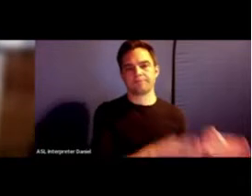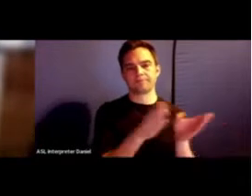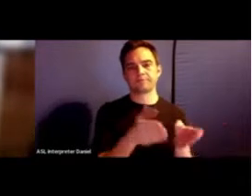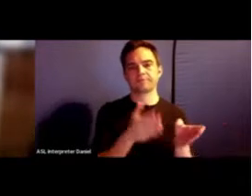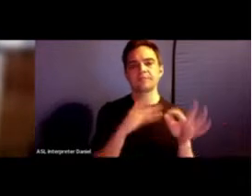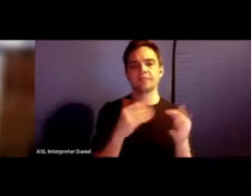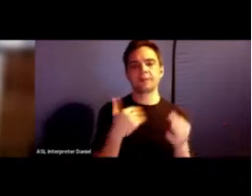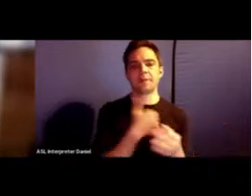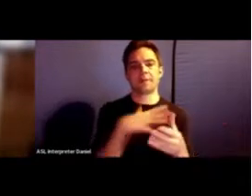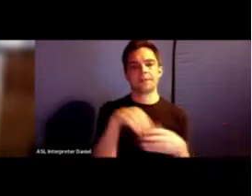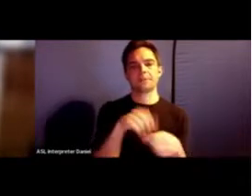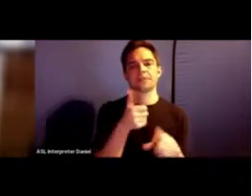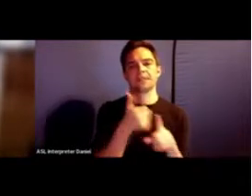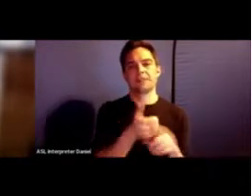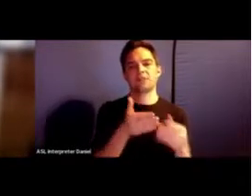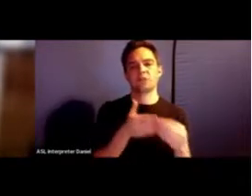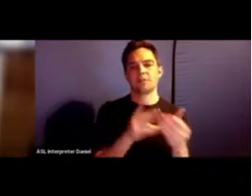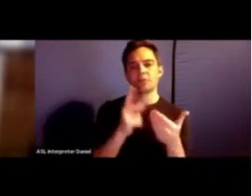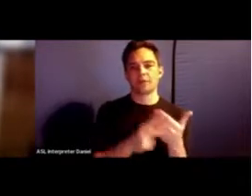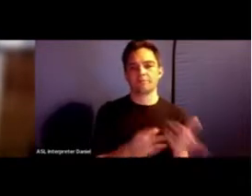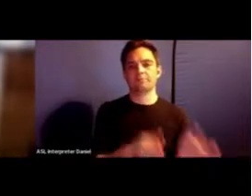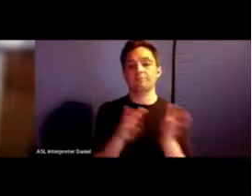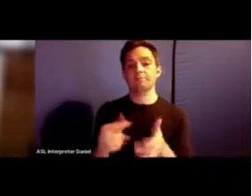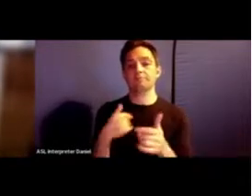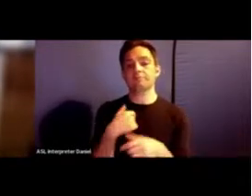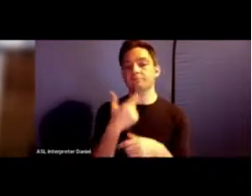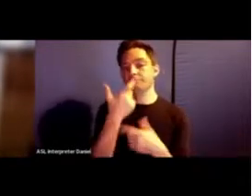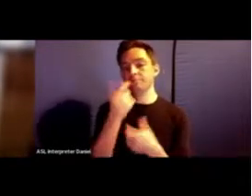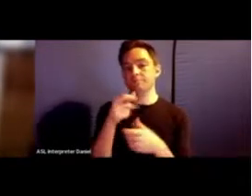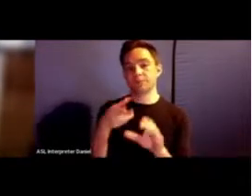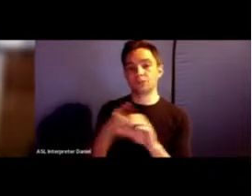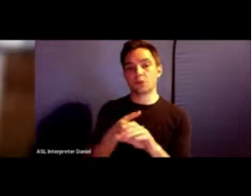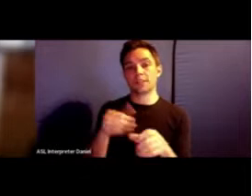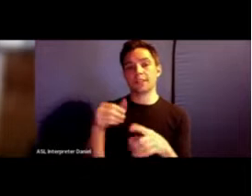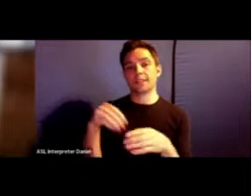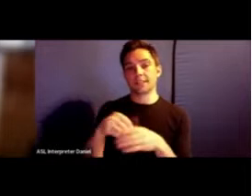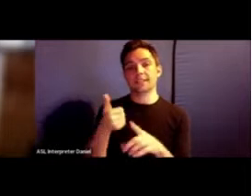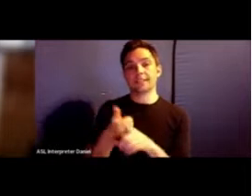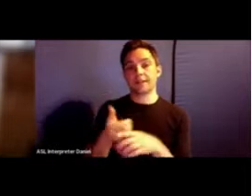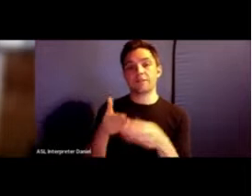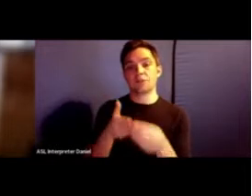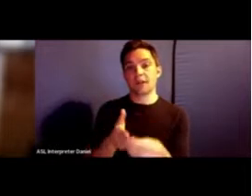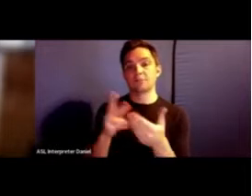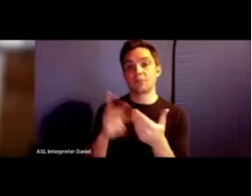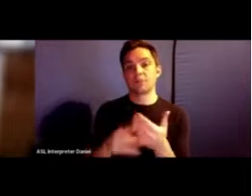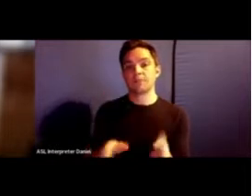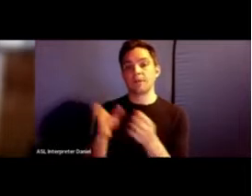family member participates in a self direction program. I'm interested in enrolling in self direction and the case manager